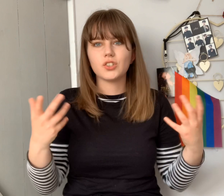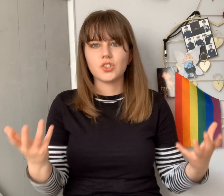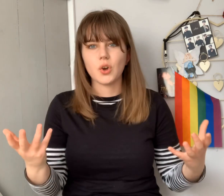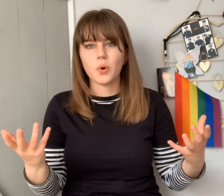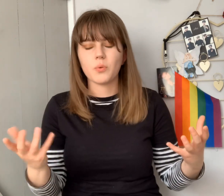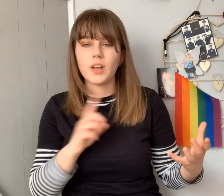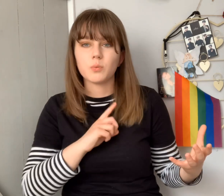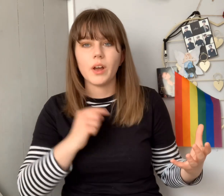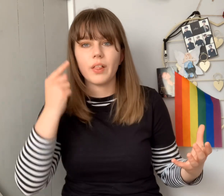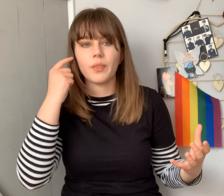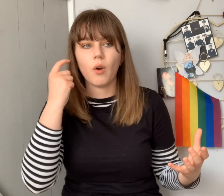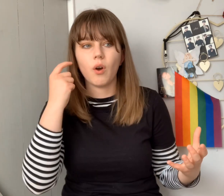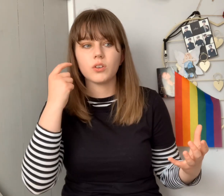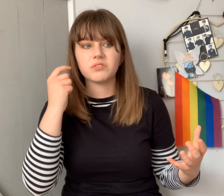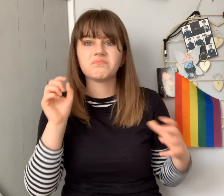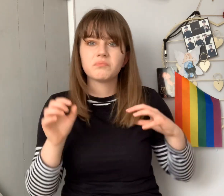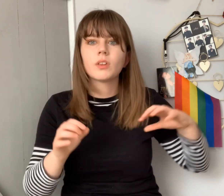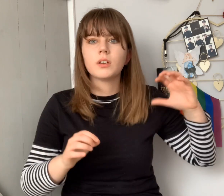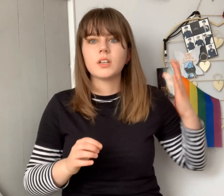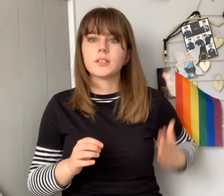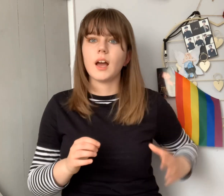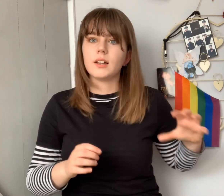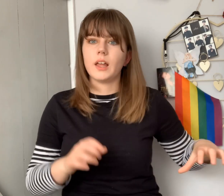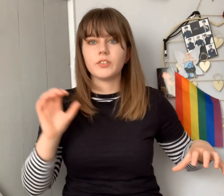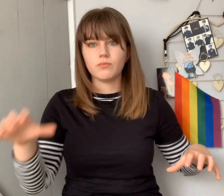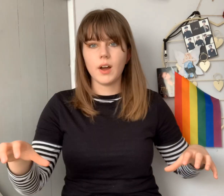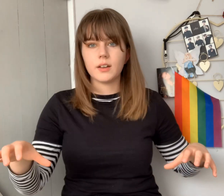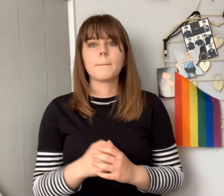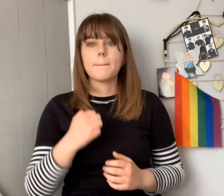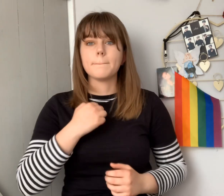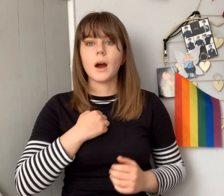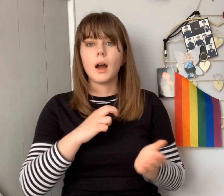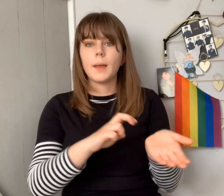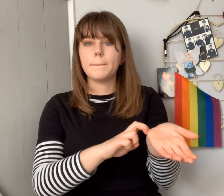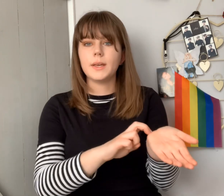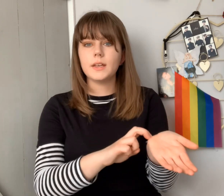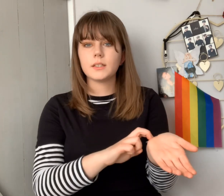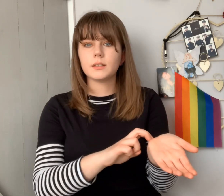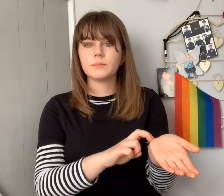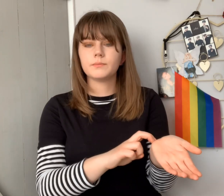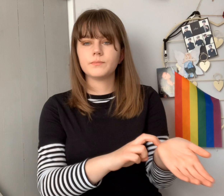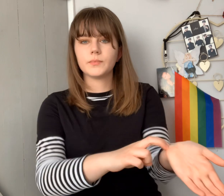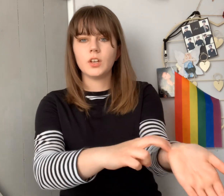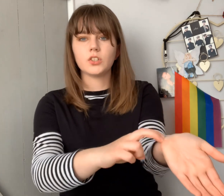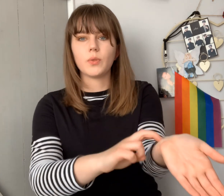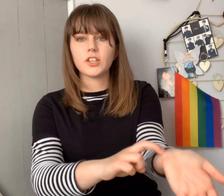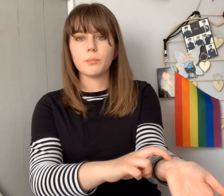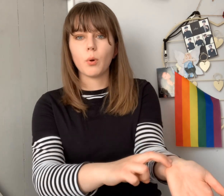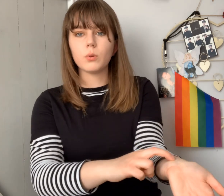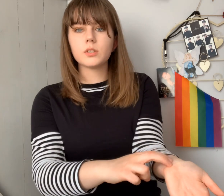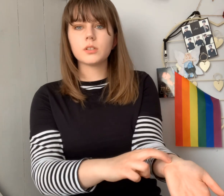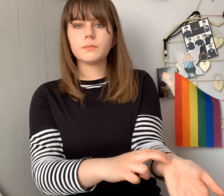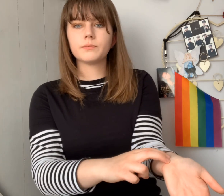That's why I thought "Side left and right" "My beat" So that's your pulse